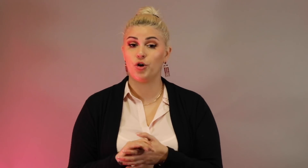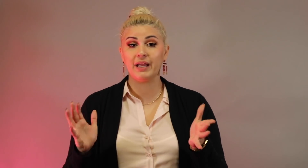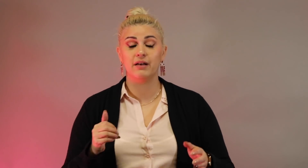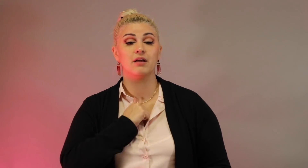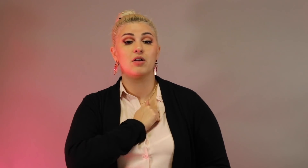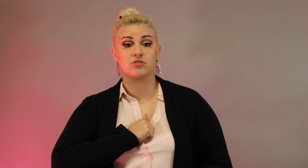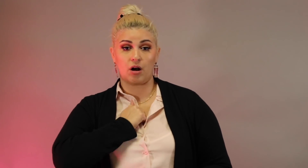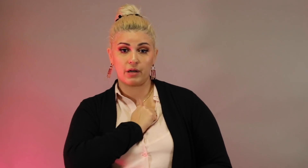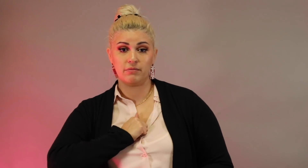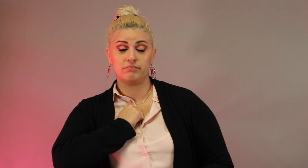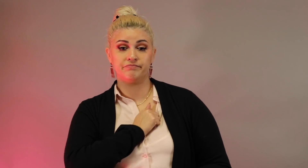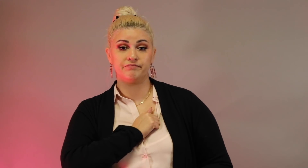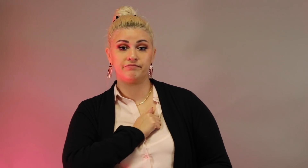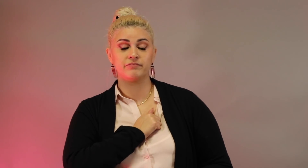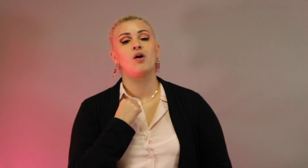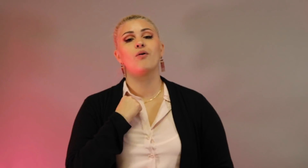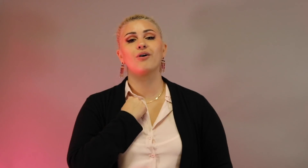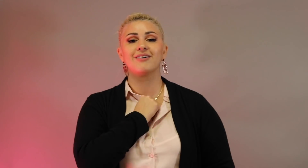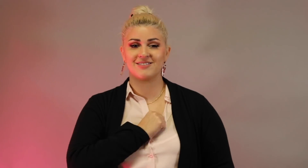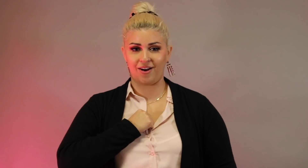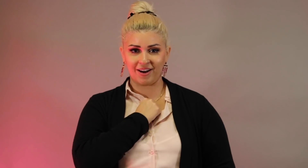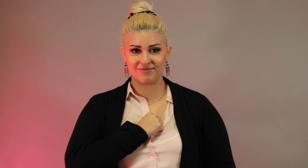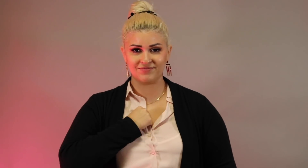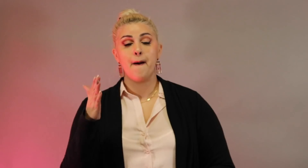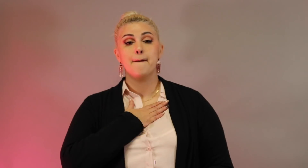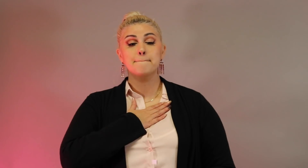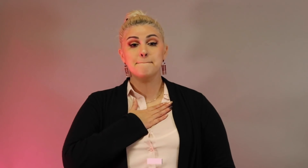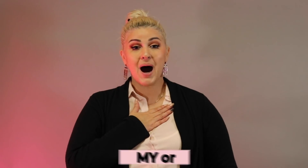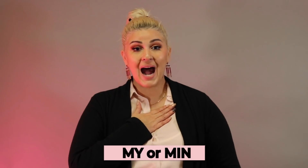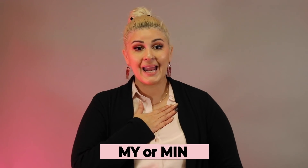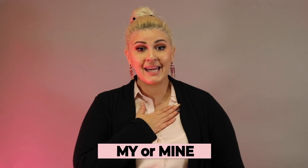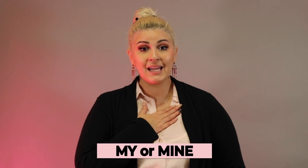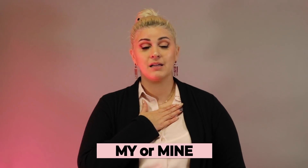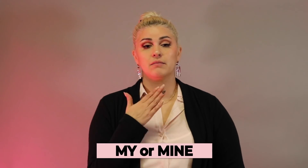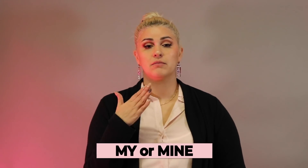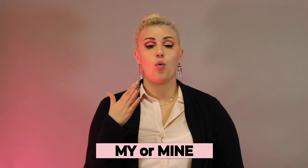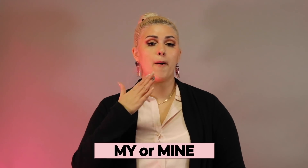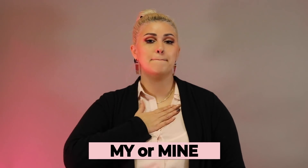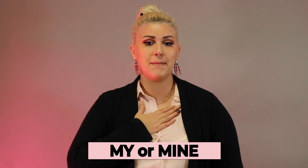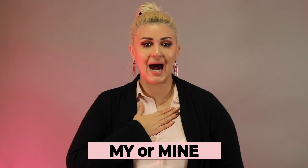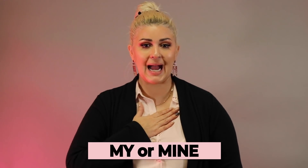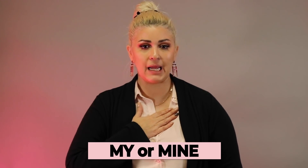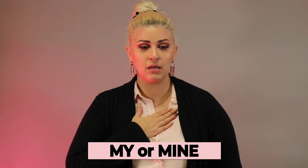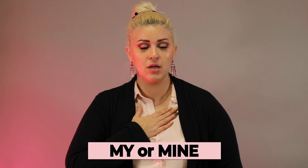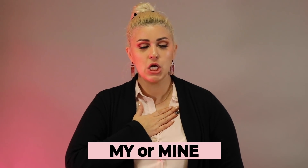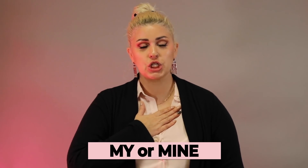So again, sorry, or sorry. Mine or my.